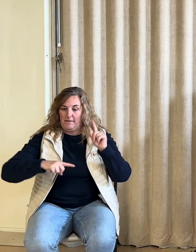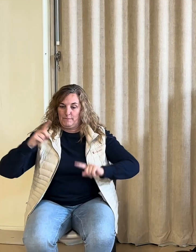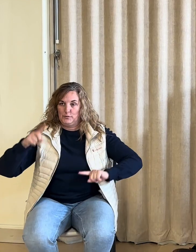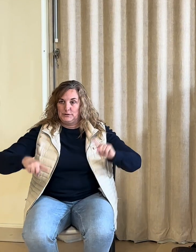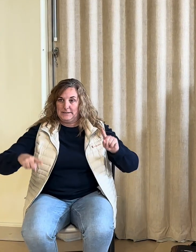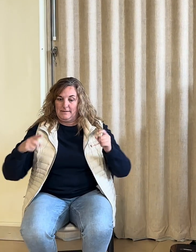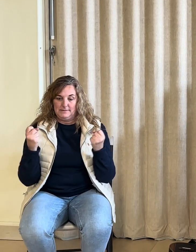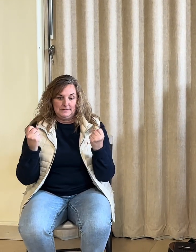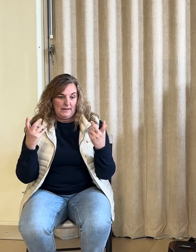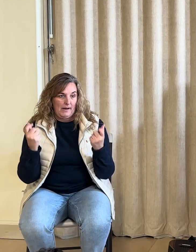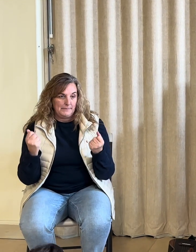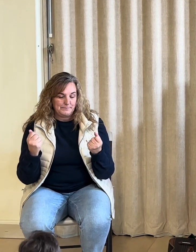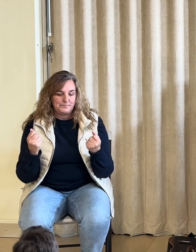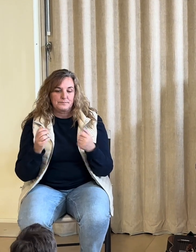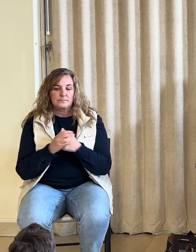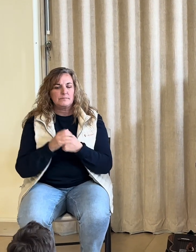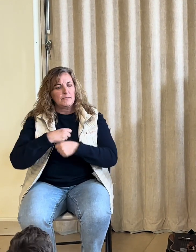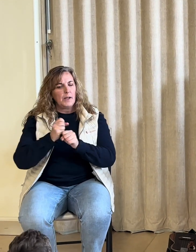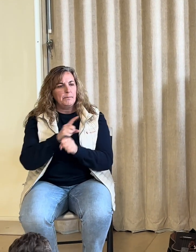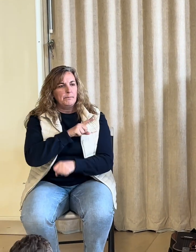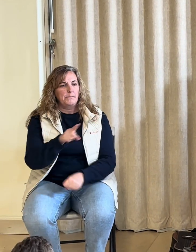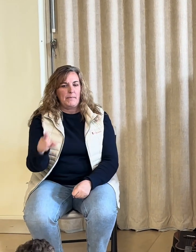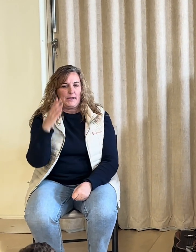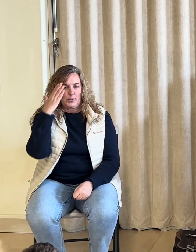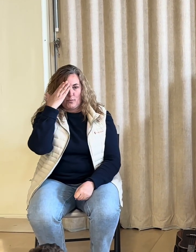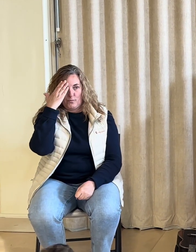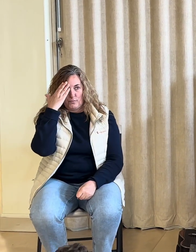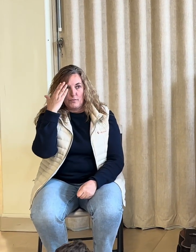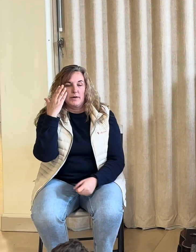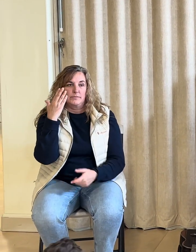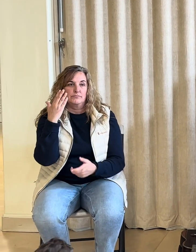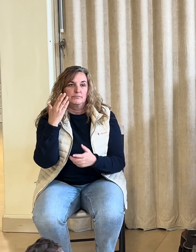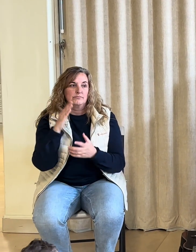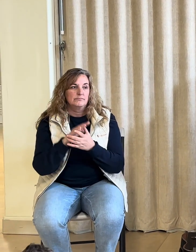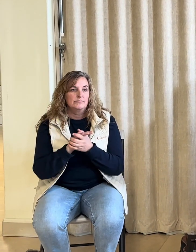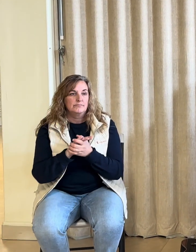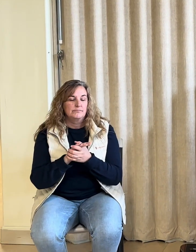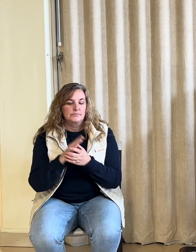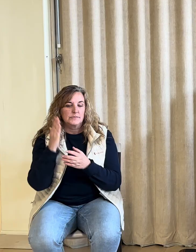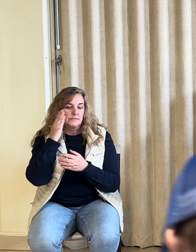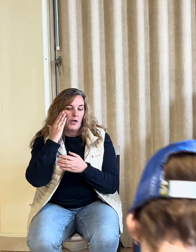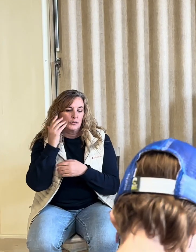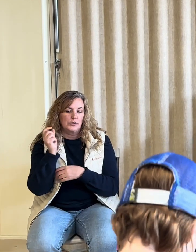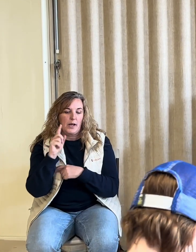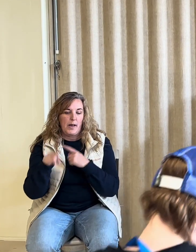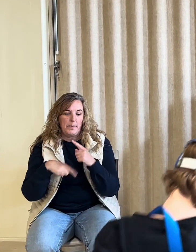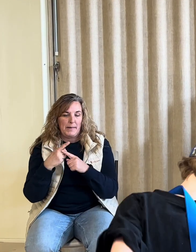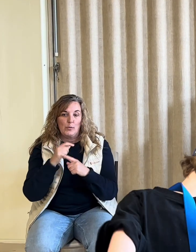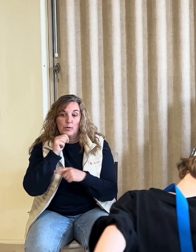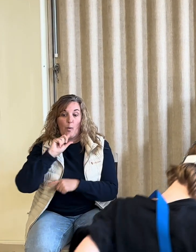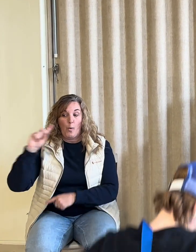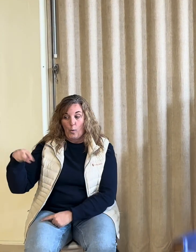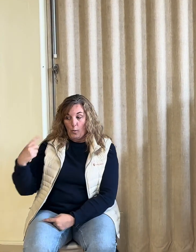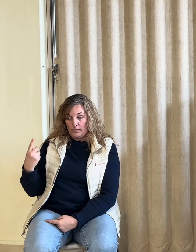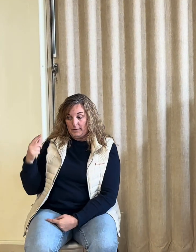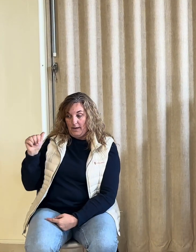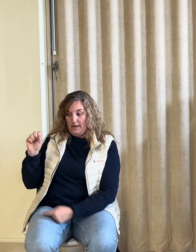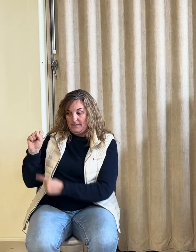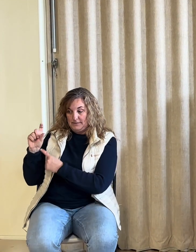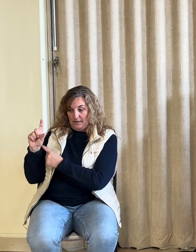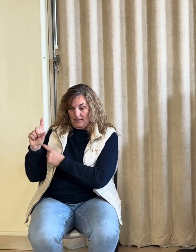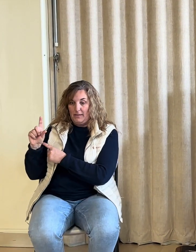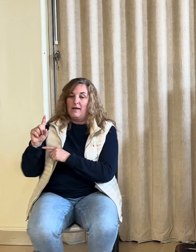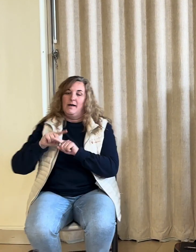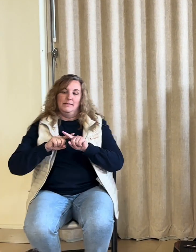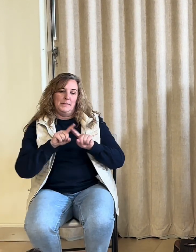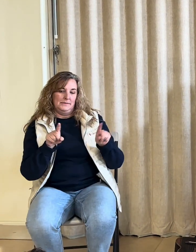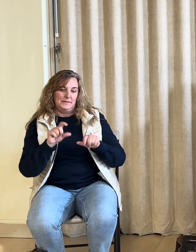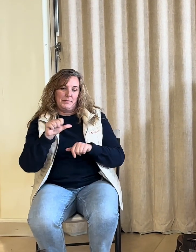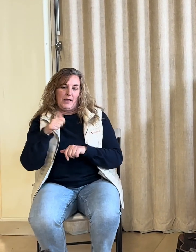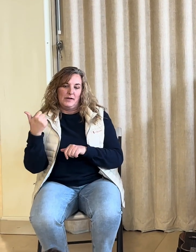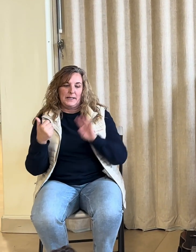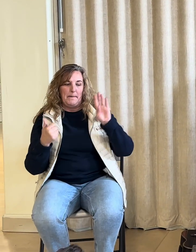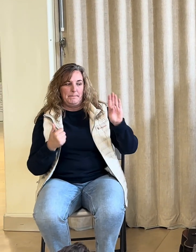language and make you guys knowledgeable of not just ASL, but there's also something called BASL,